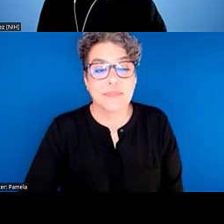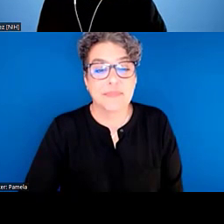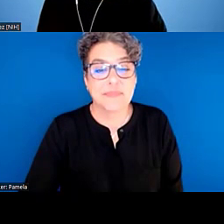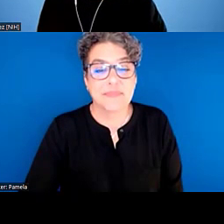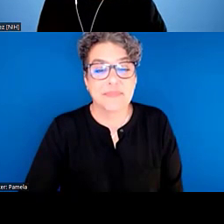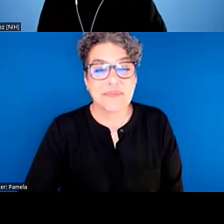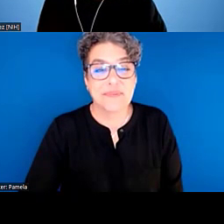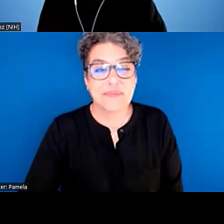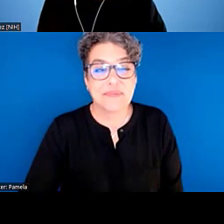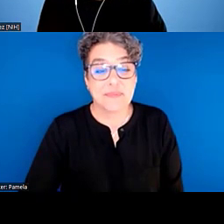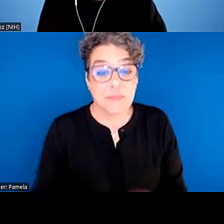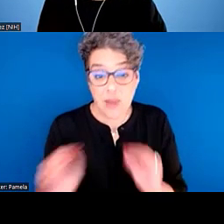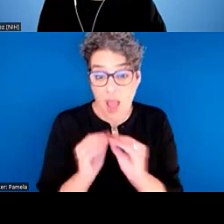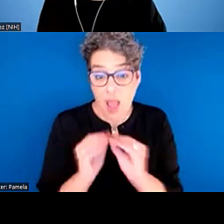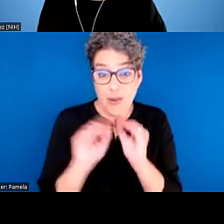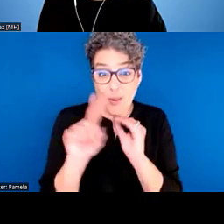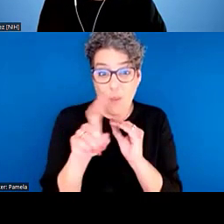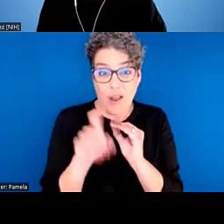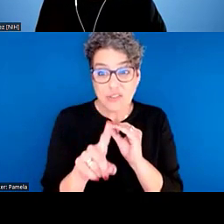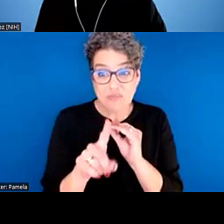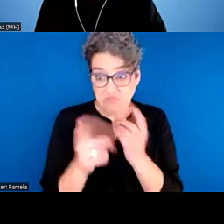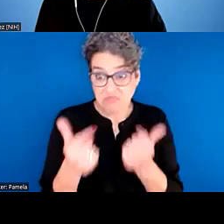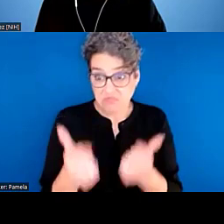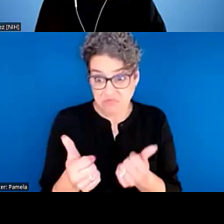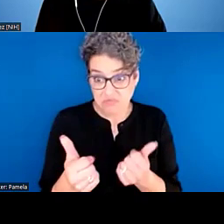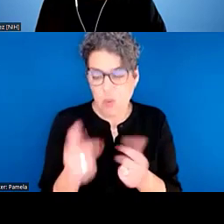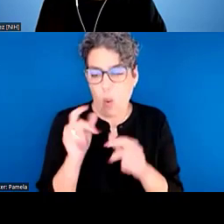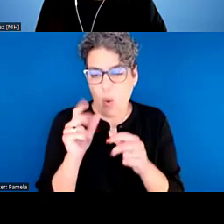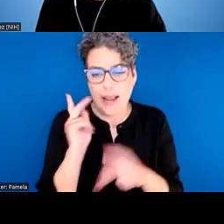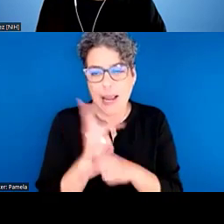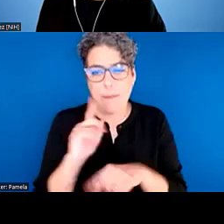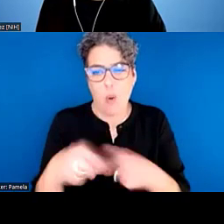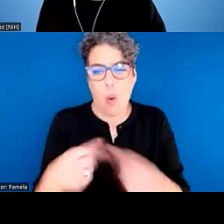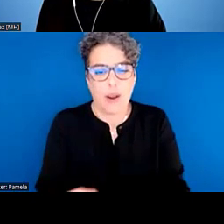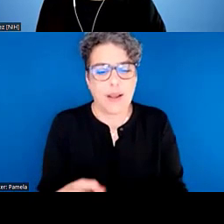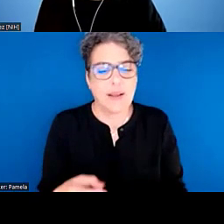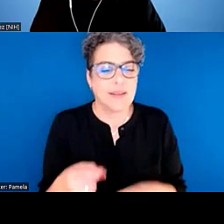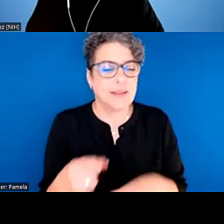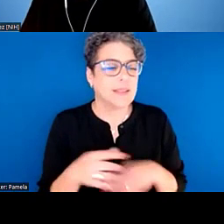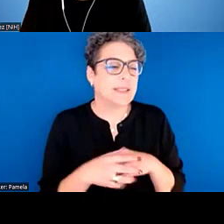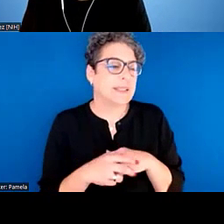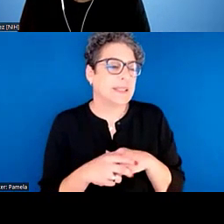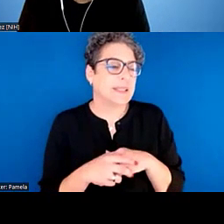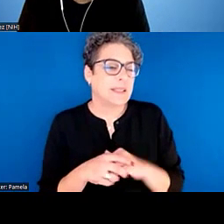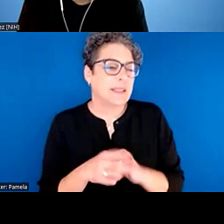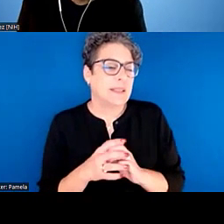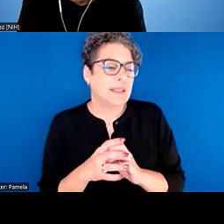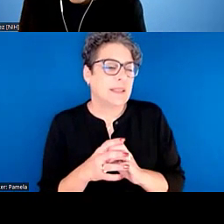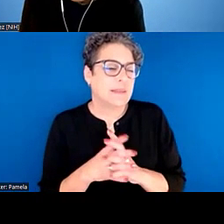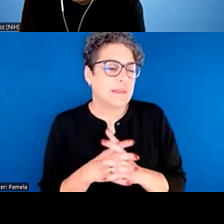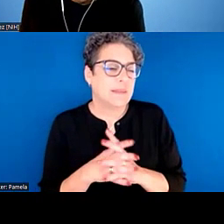Okay. Okay. We'll go on. We can come back to questions, too. Okay. So part eight,